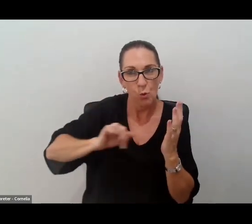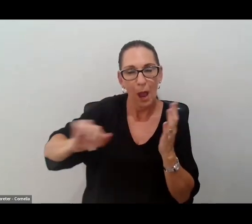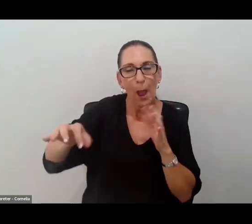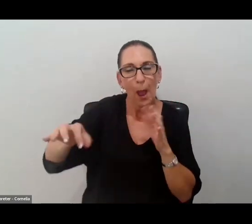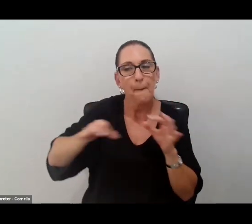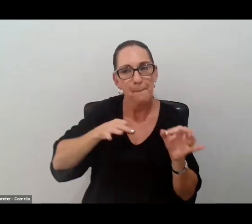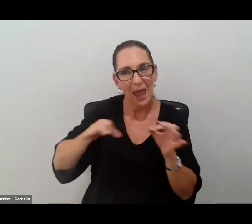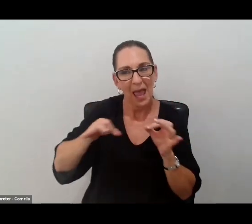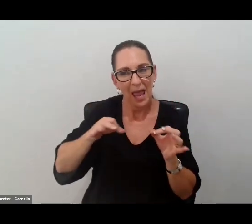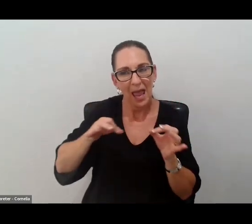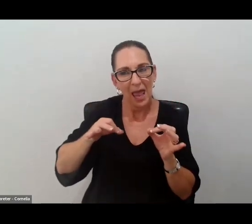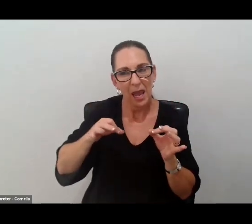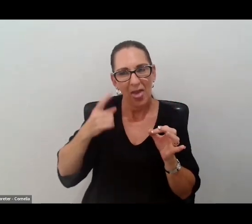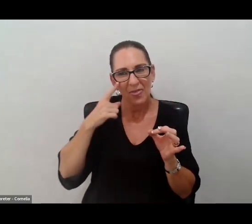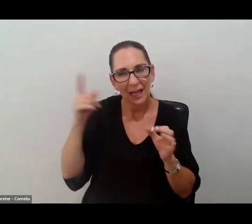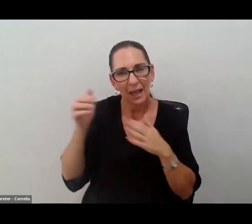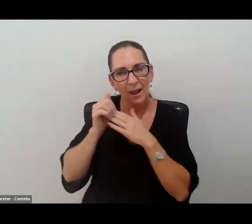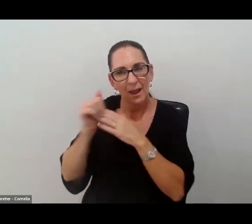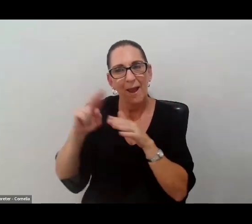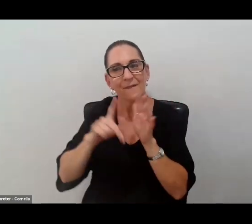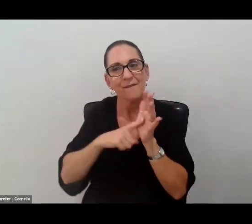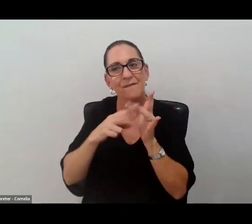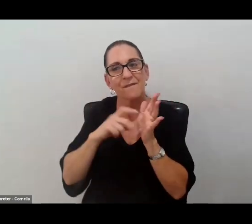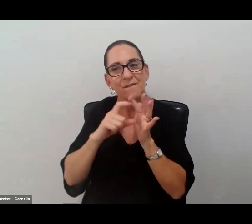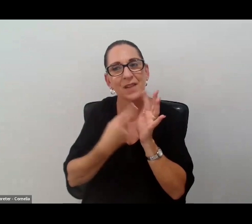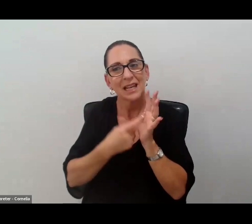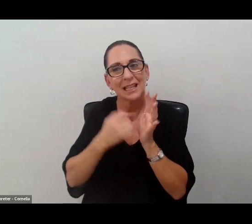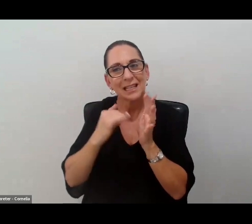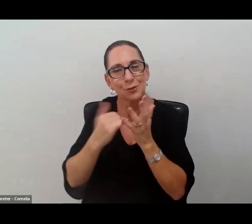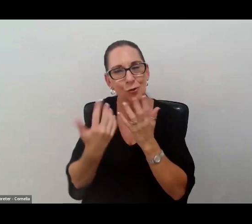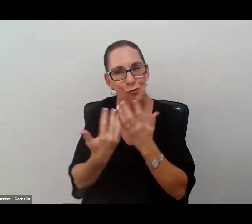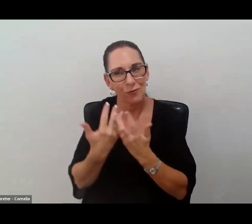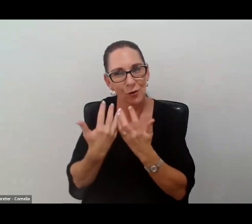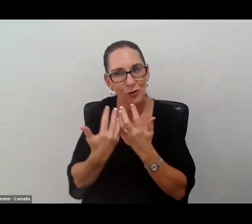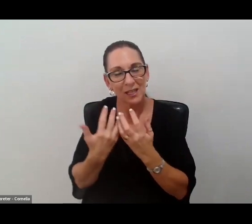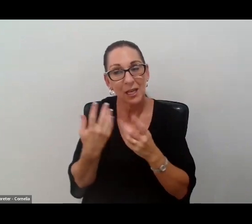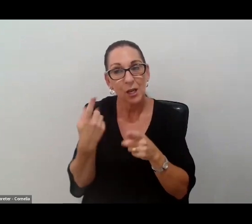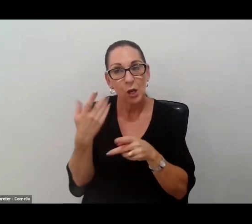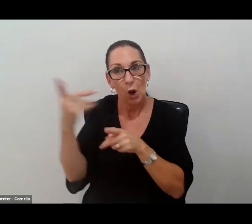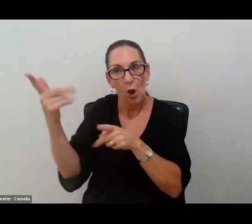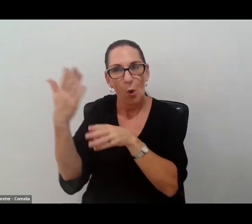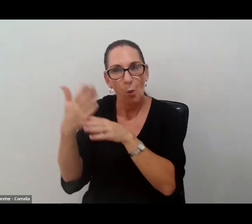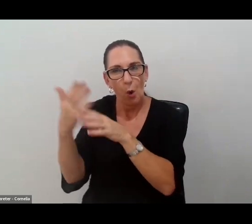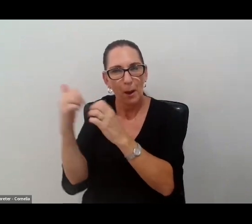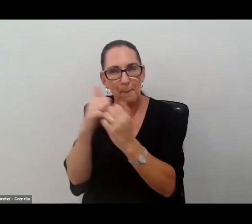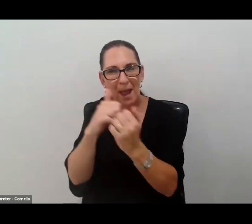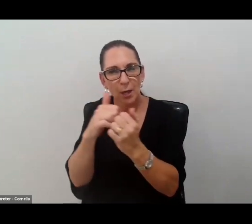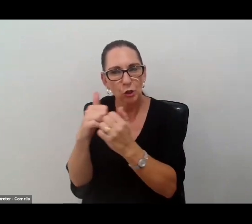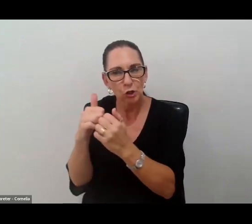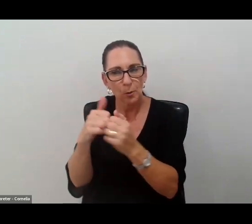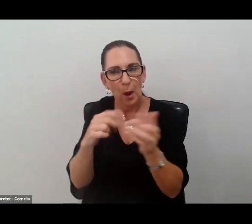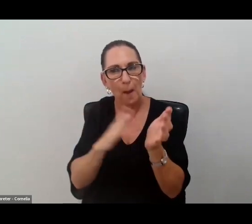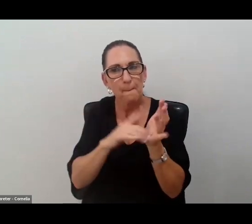currently being led by Flinders University, but also in partnership with Monash and Melbourne and